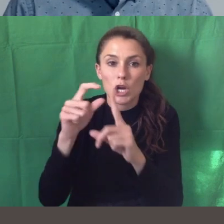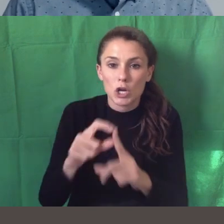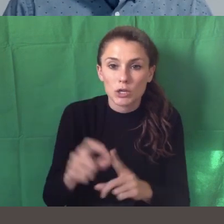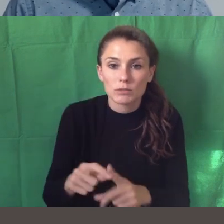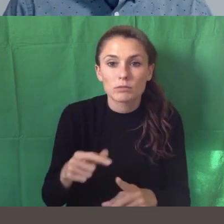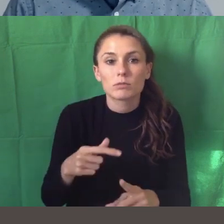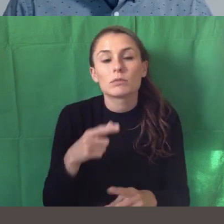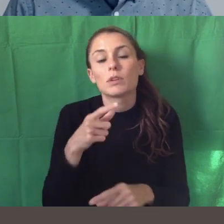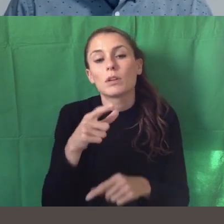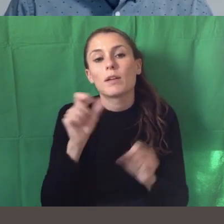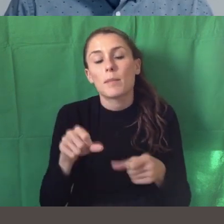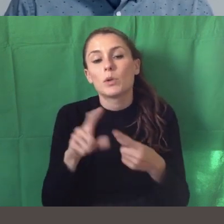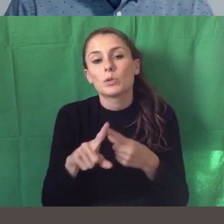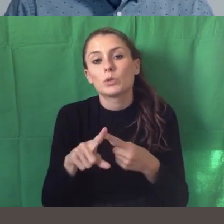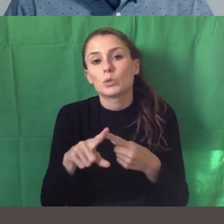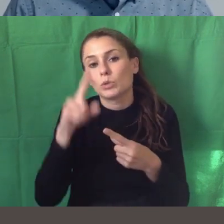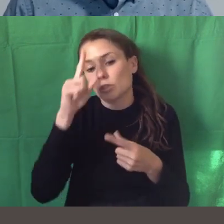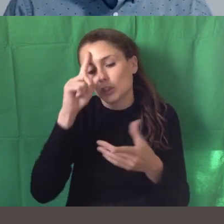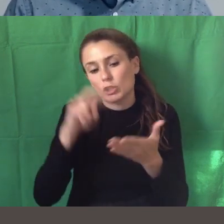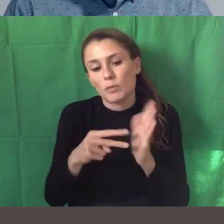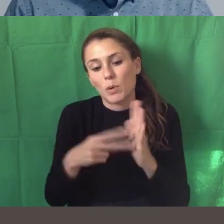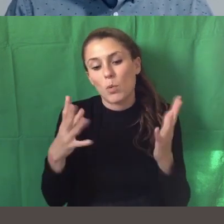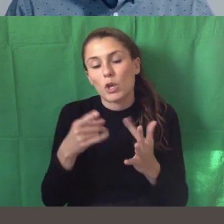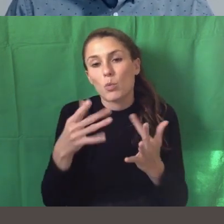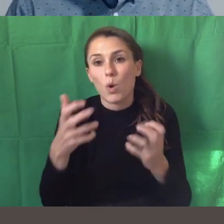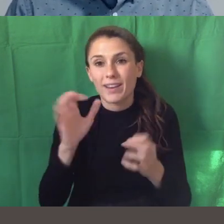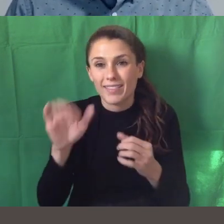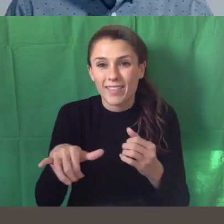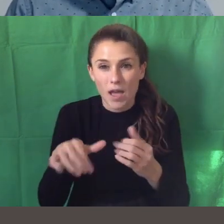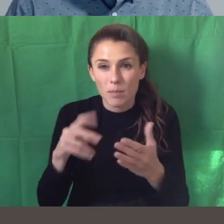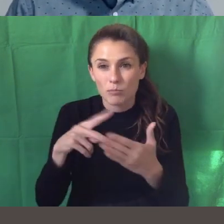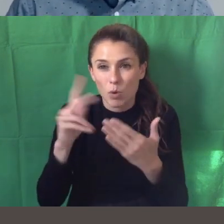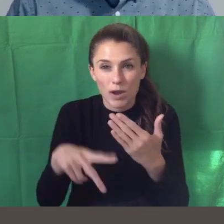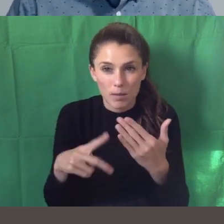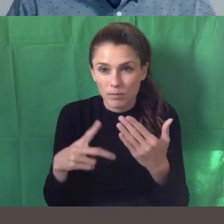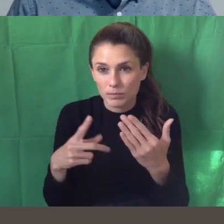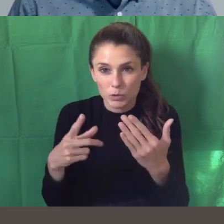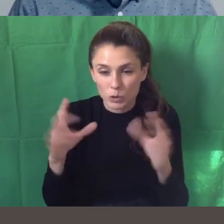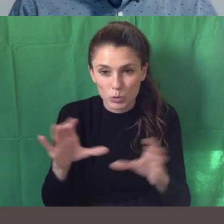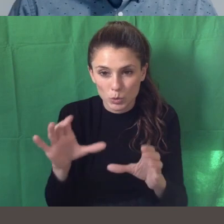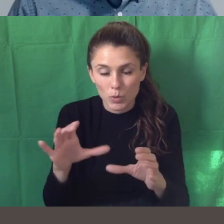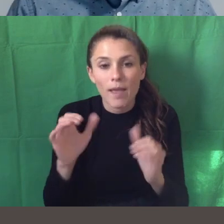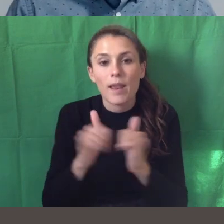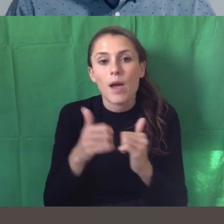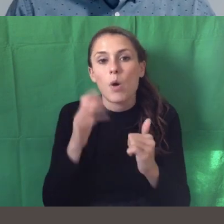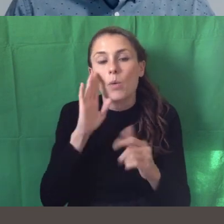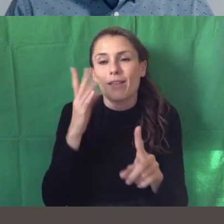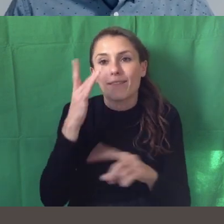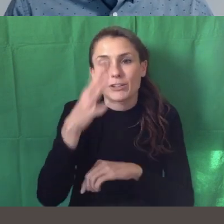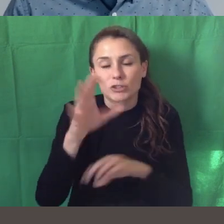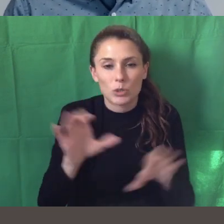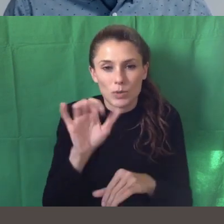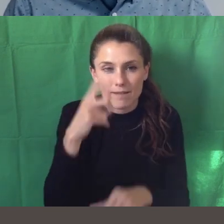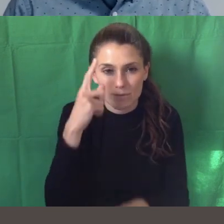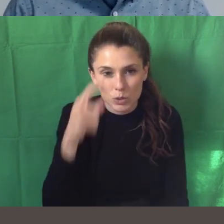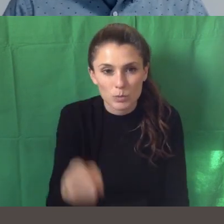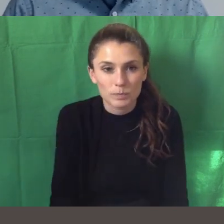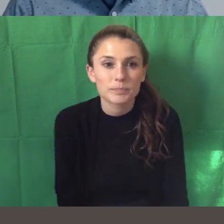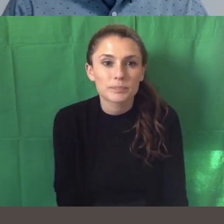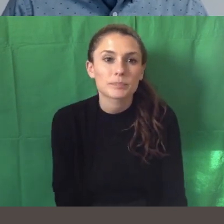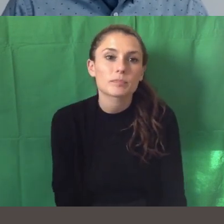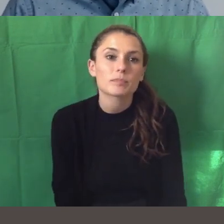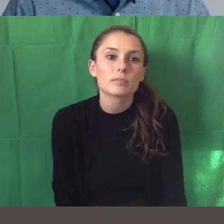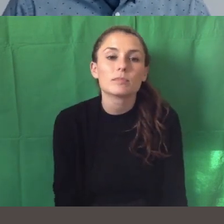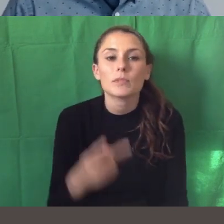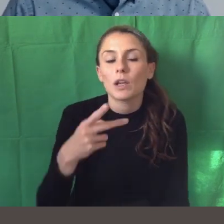Python is able to determine what you wanted the program to do, and how it's going to eventually do that for you.